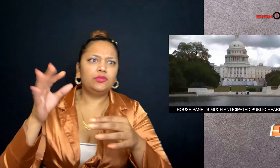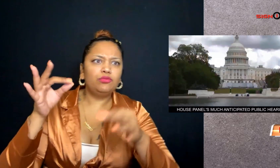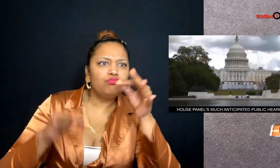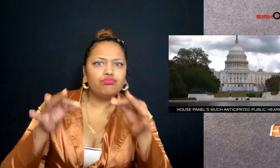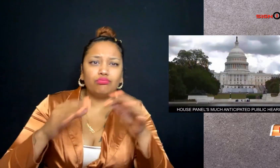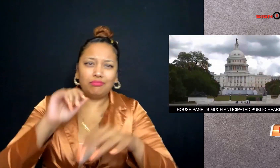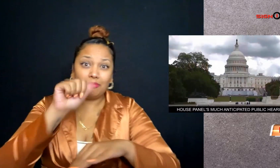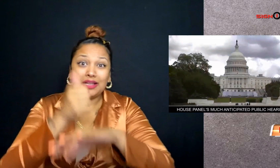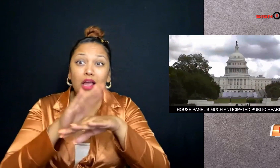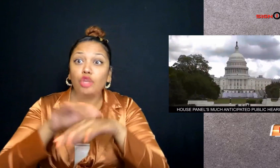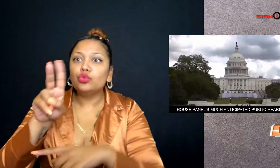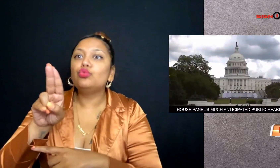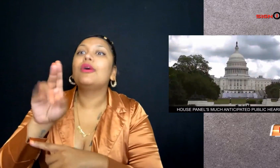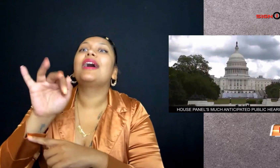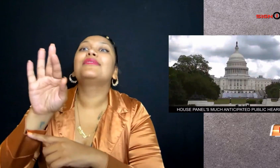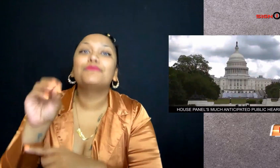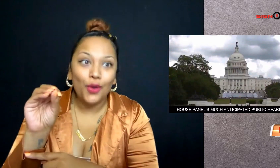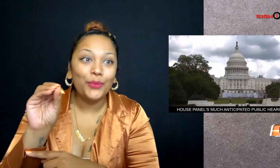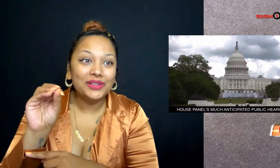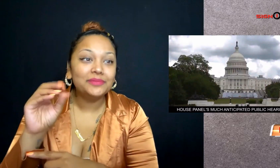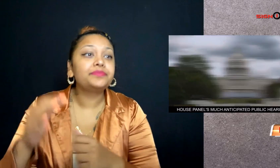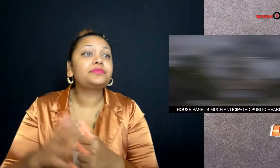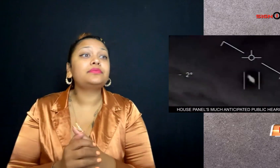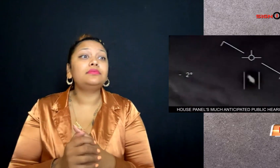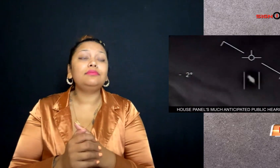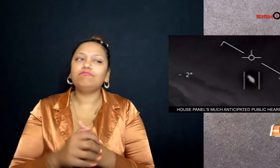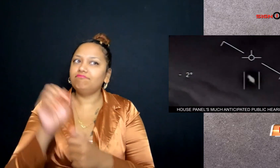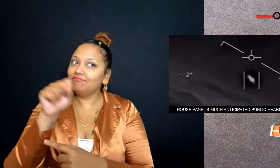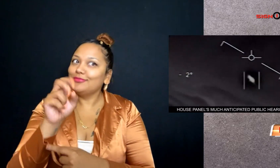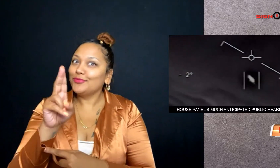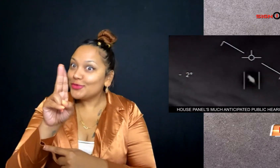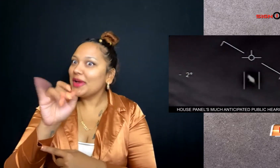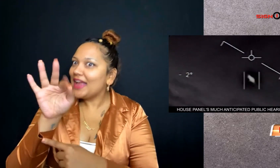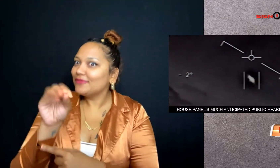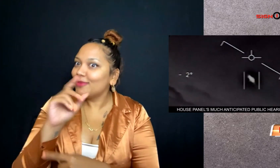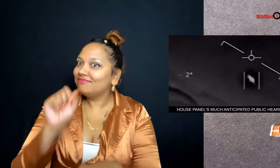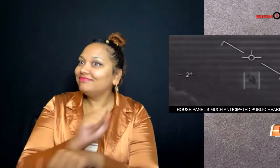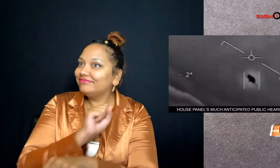for the first time in more than 50 years a House panel is holding a highly anticipated